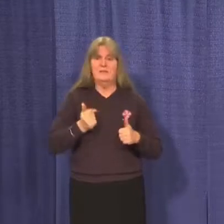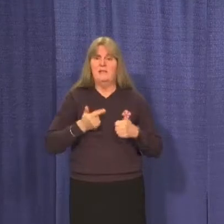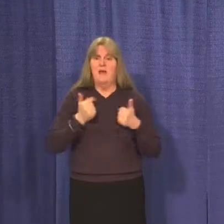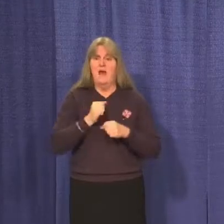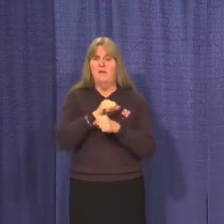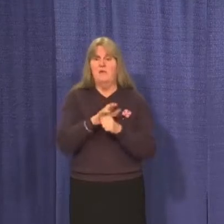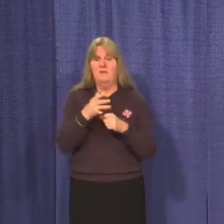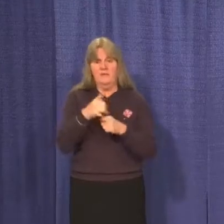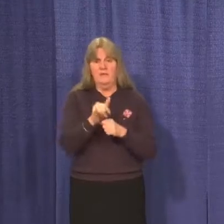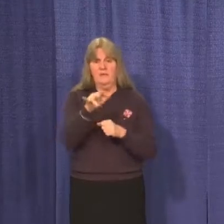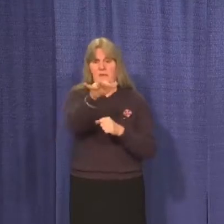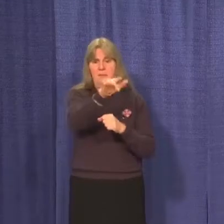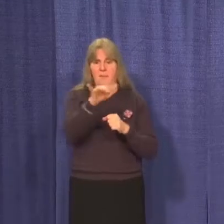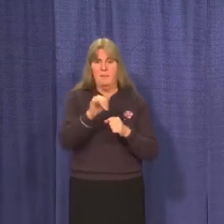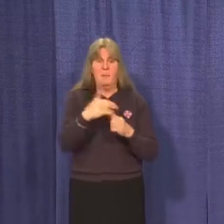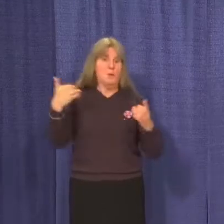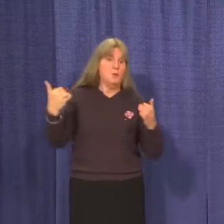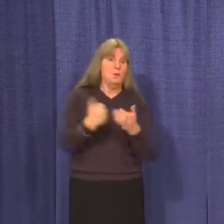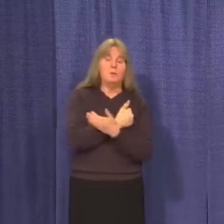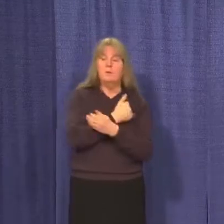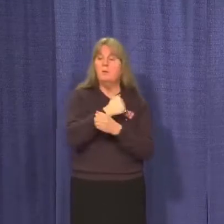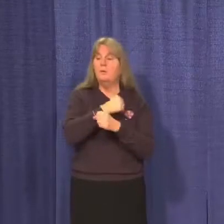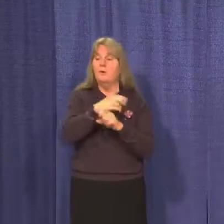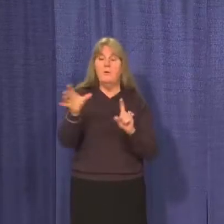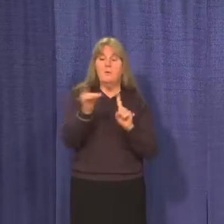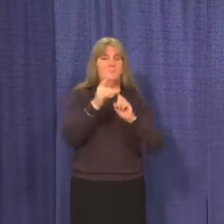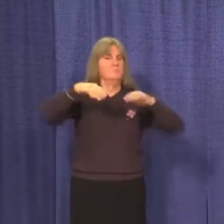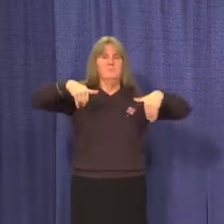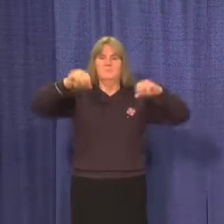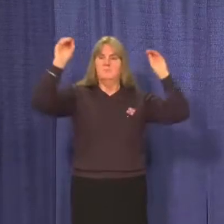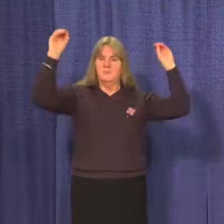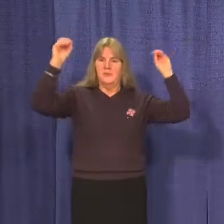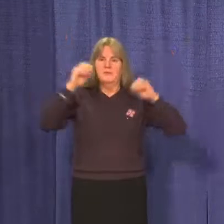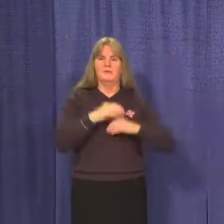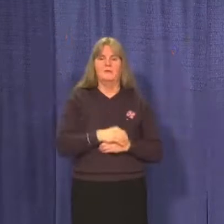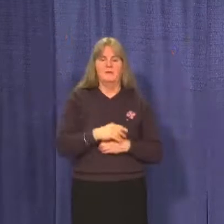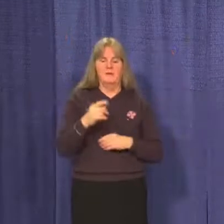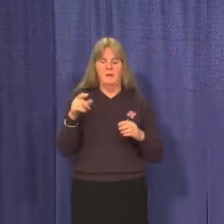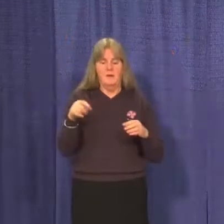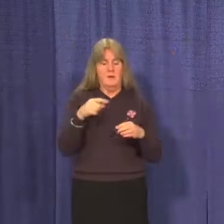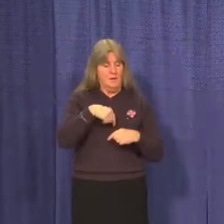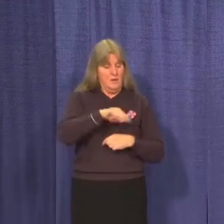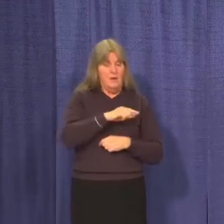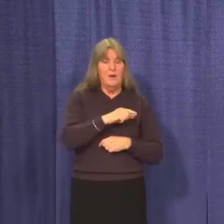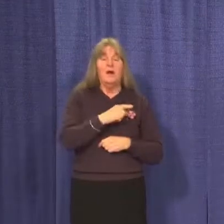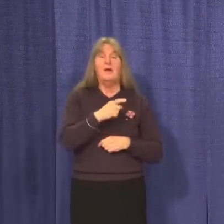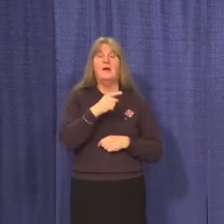So we have six active cases still and no new cases. All of those young people who